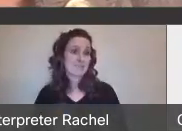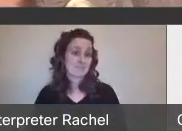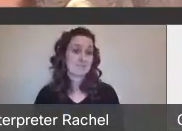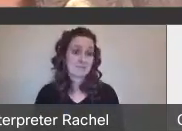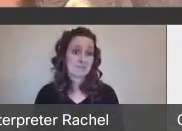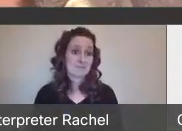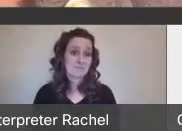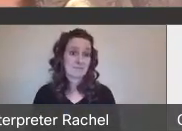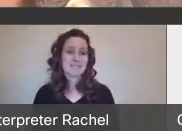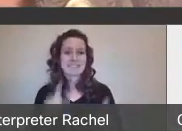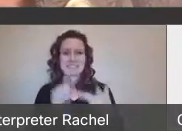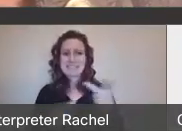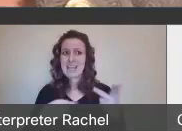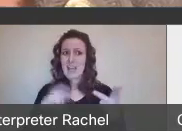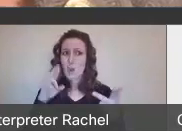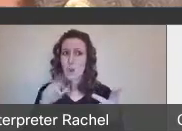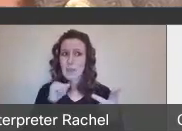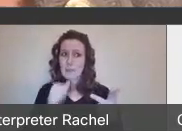[Reporter] And I hope I'm not stepping on Carl's toes here